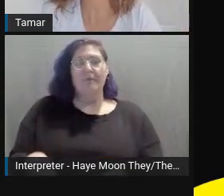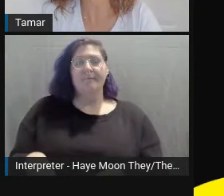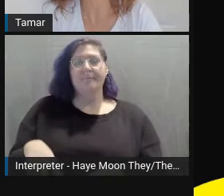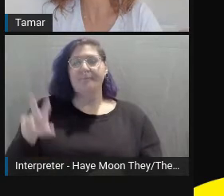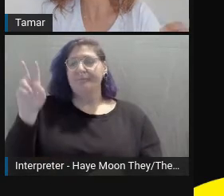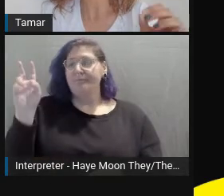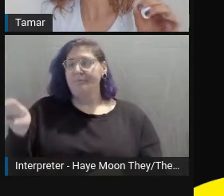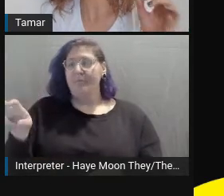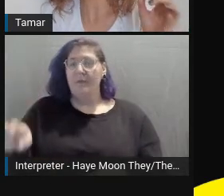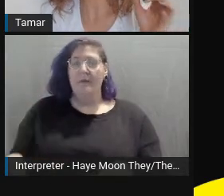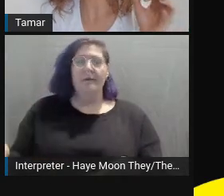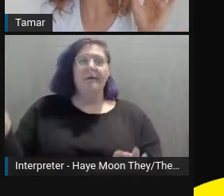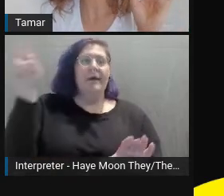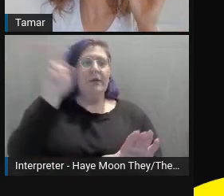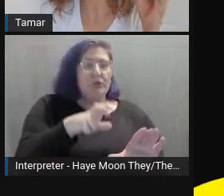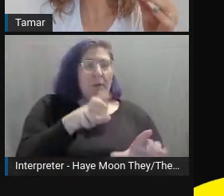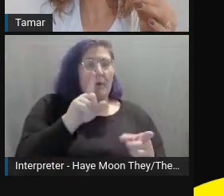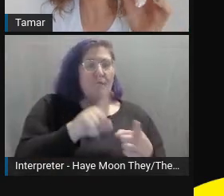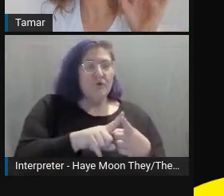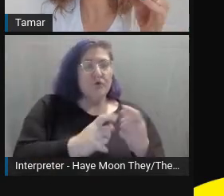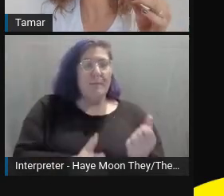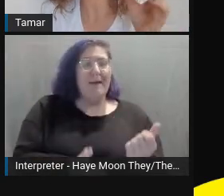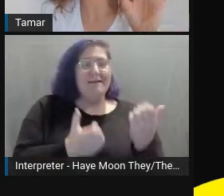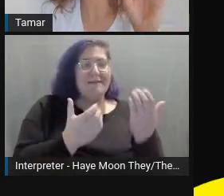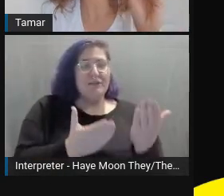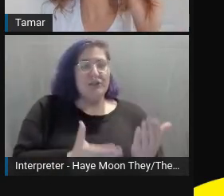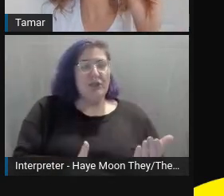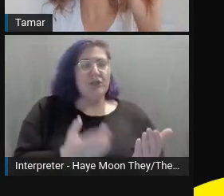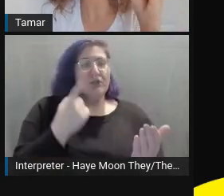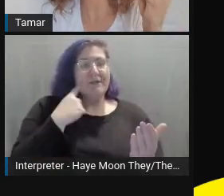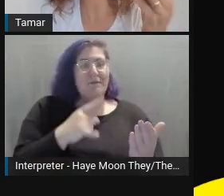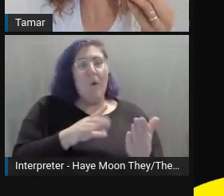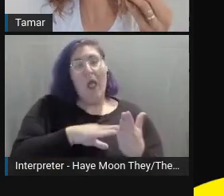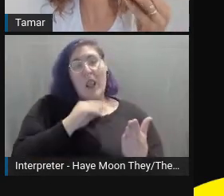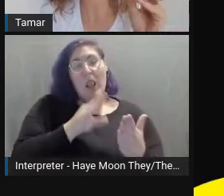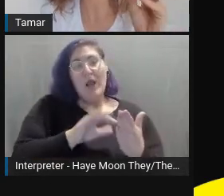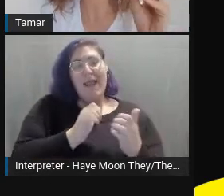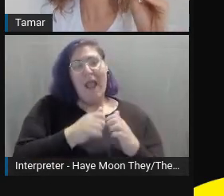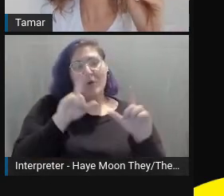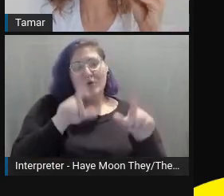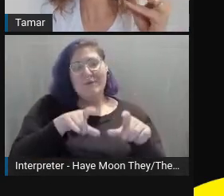for learning how to test or understanding what needs